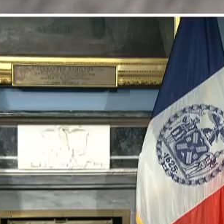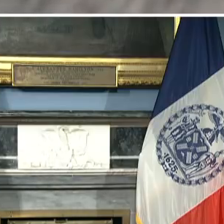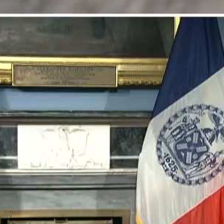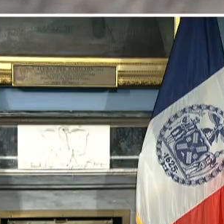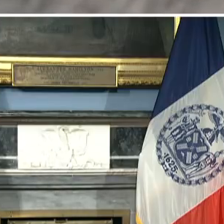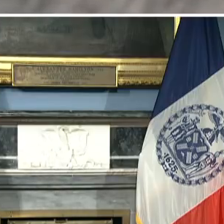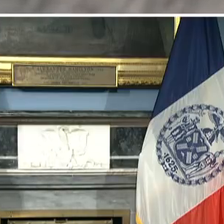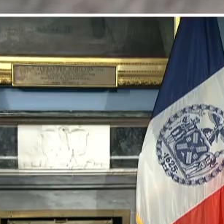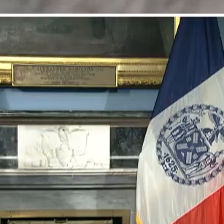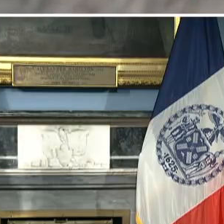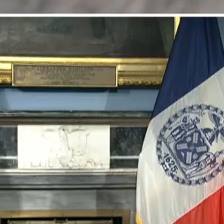[ SPEAKING